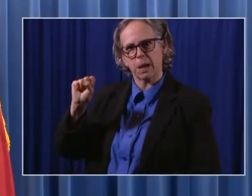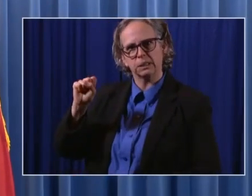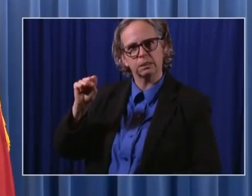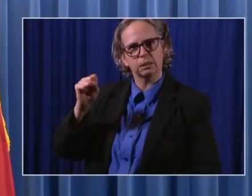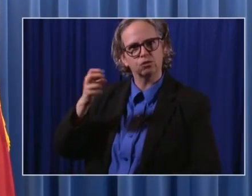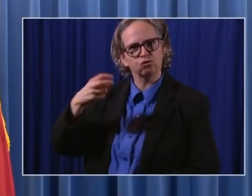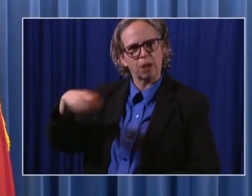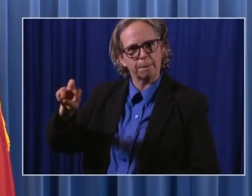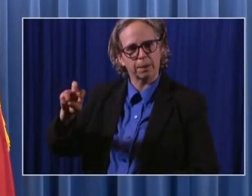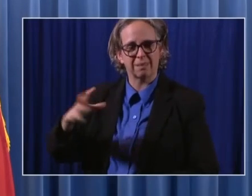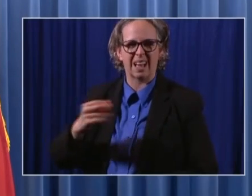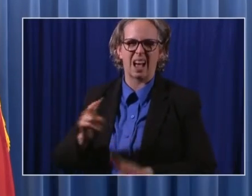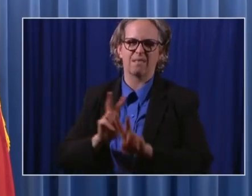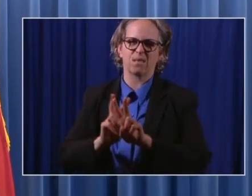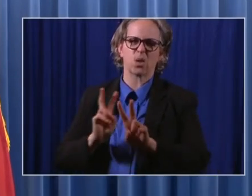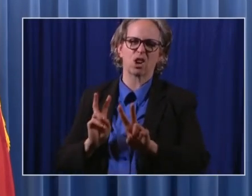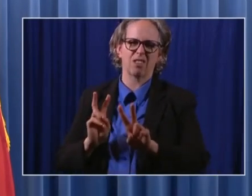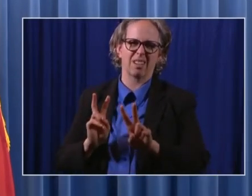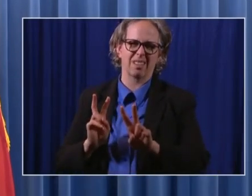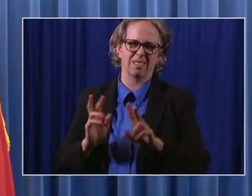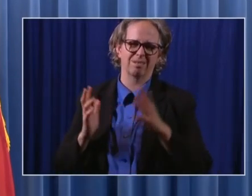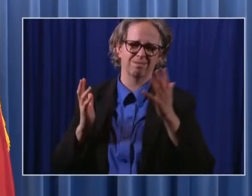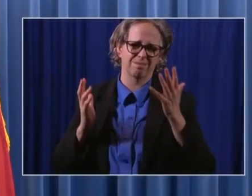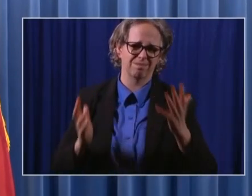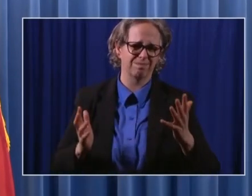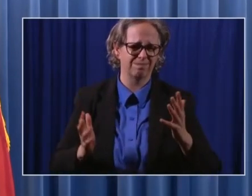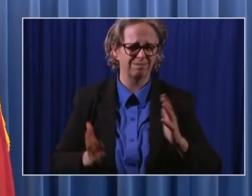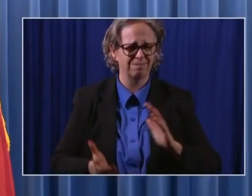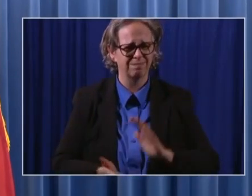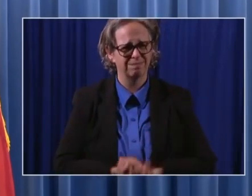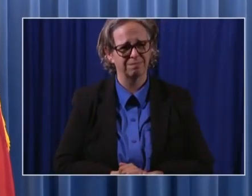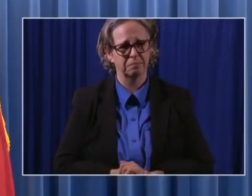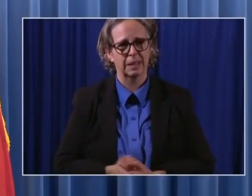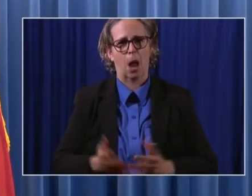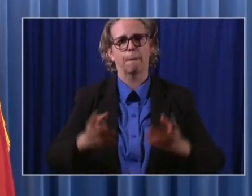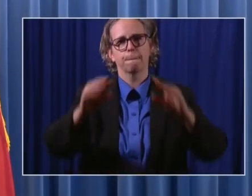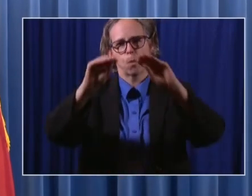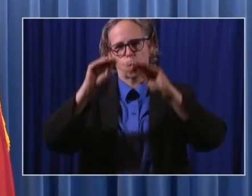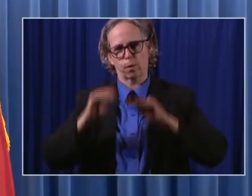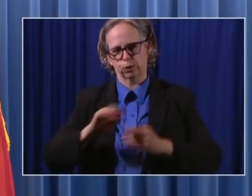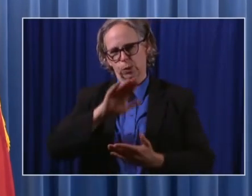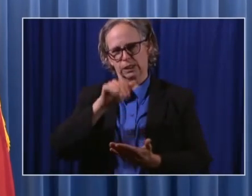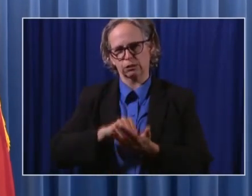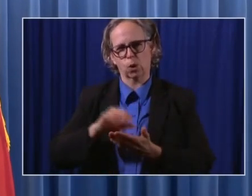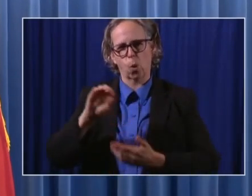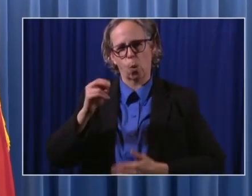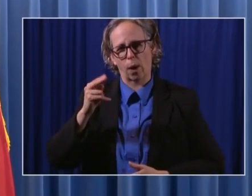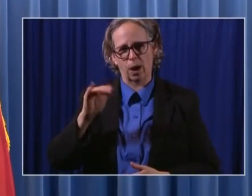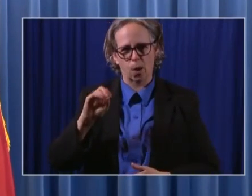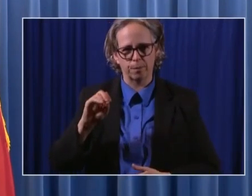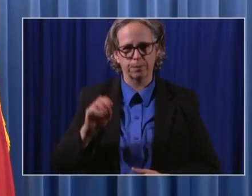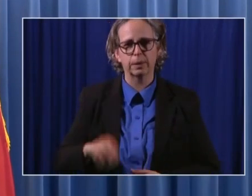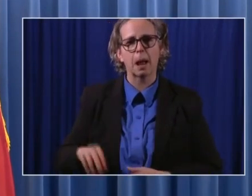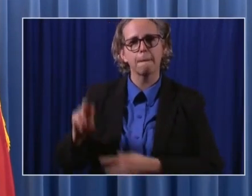8. THE CASES CAN BE TRACED BACK TO A BAR, A BUS TRIP, AND AND TO A FUNERAL. LET'S GO BACK TO CENTRAL OHIO